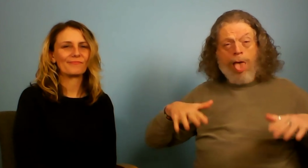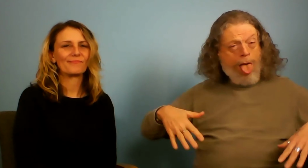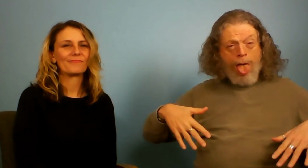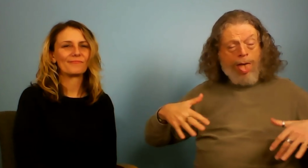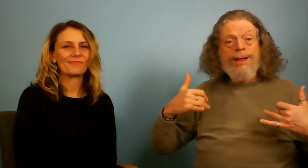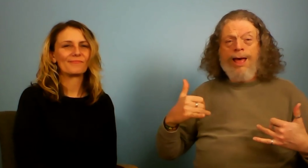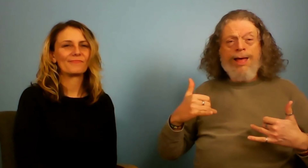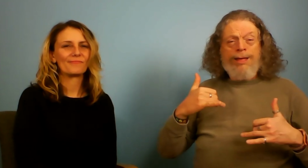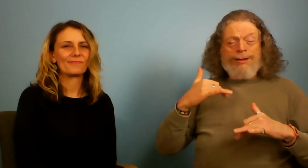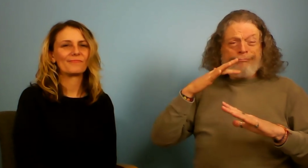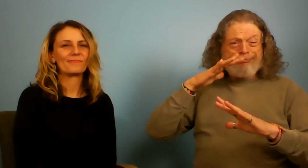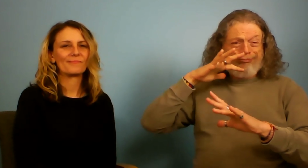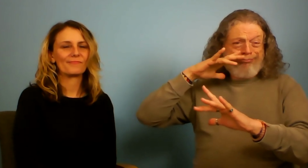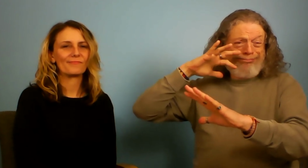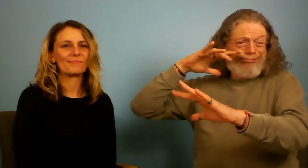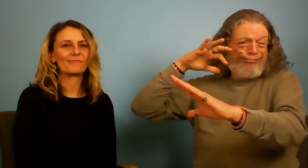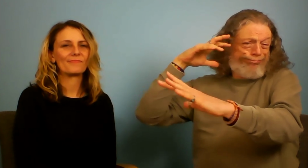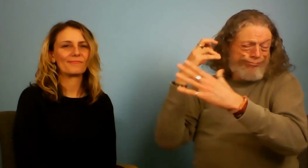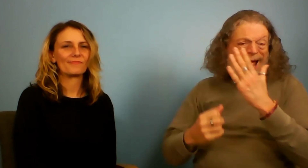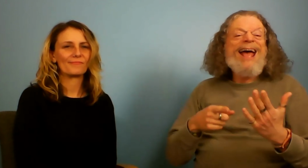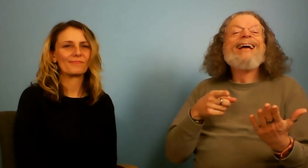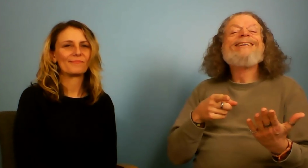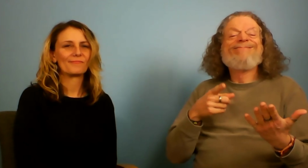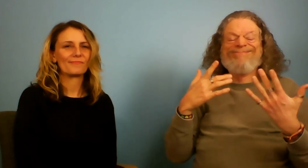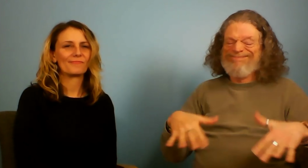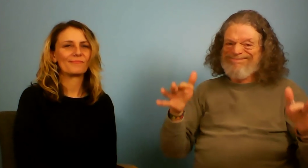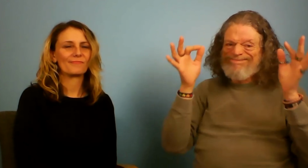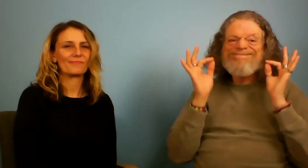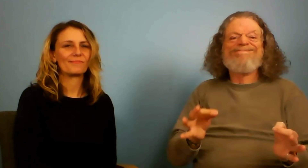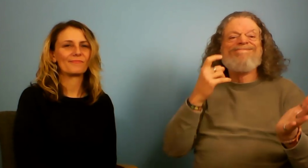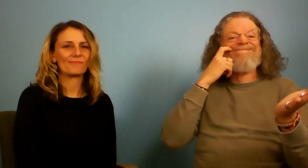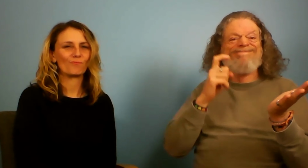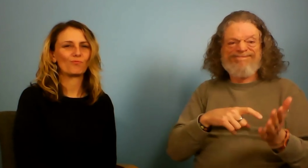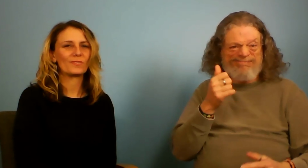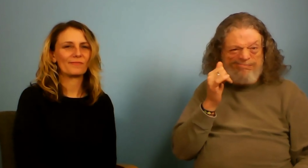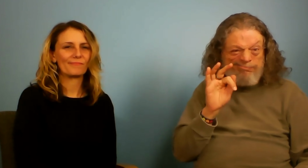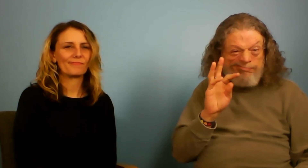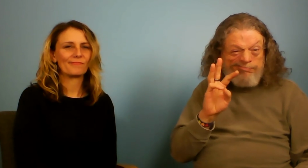none of that. Then ASL was really studied and they recognized all this language structure back in